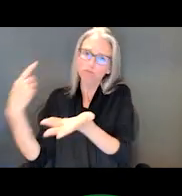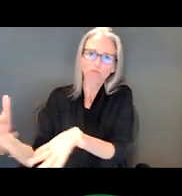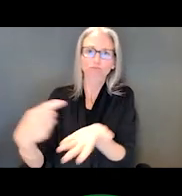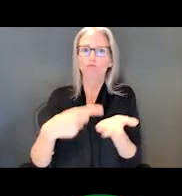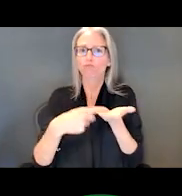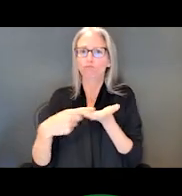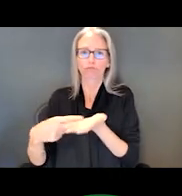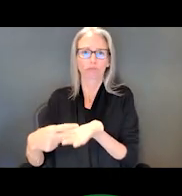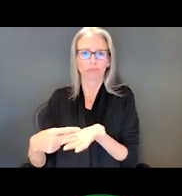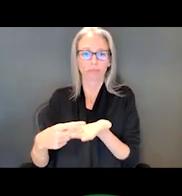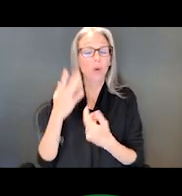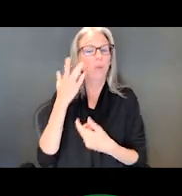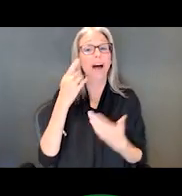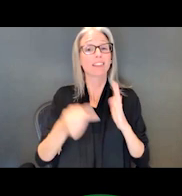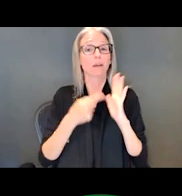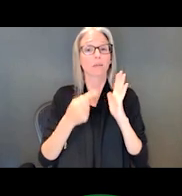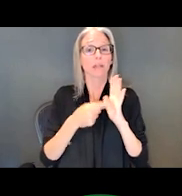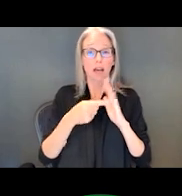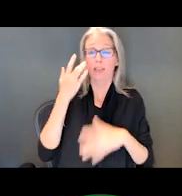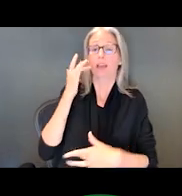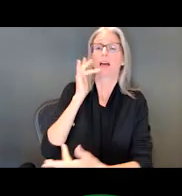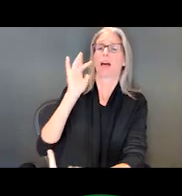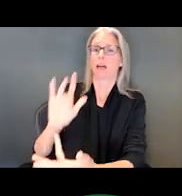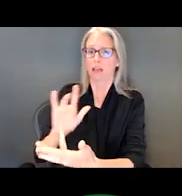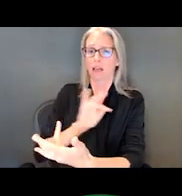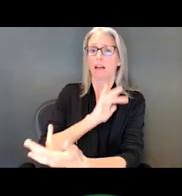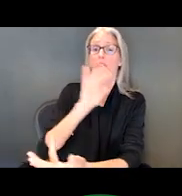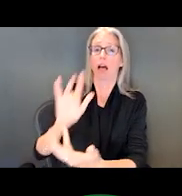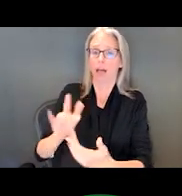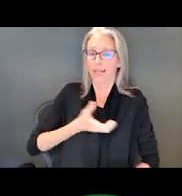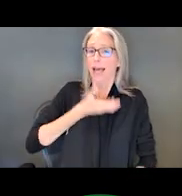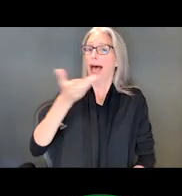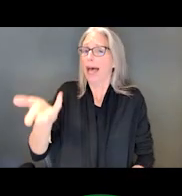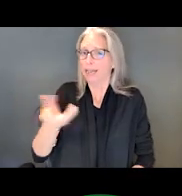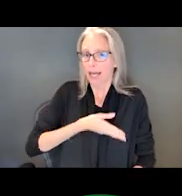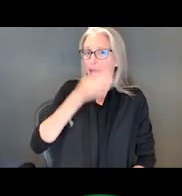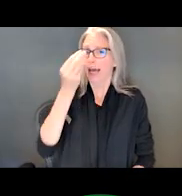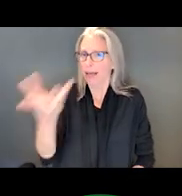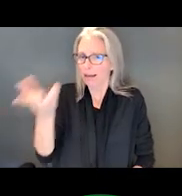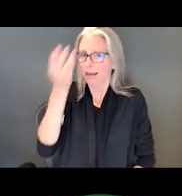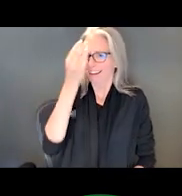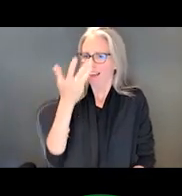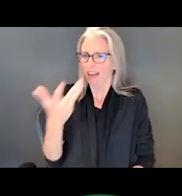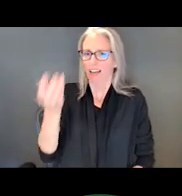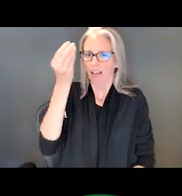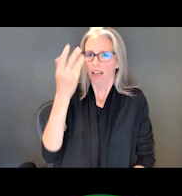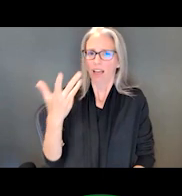So I think it's Really important that we understand that we're living in a time when Keep with